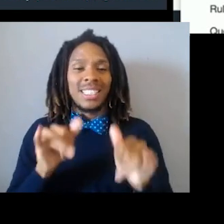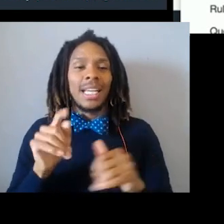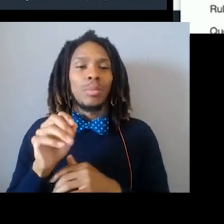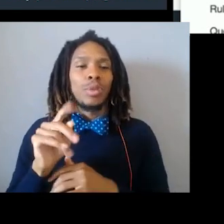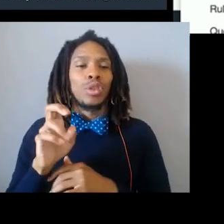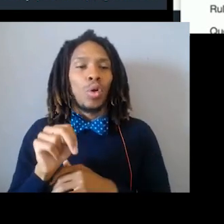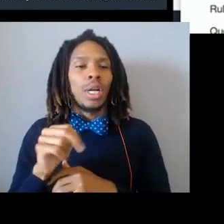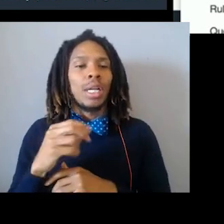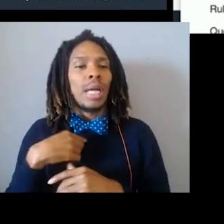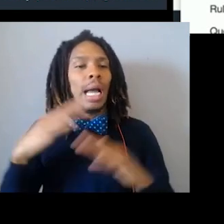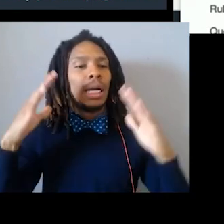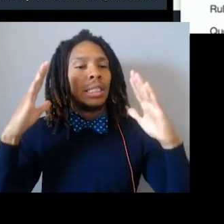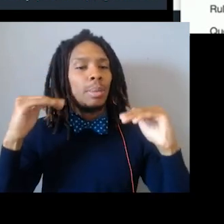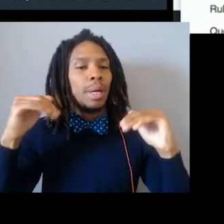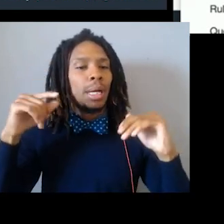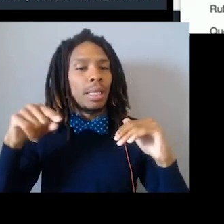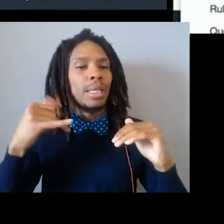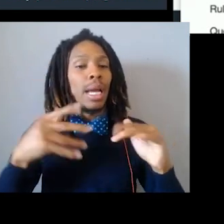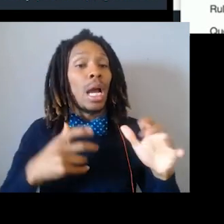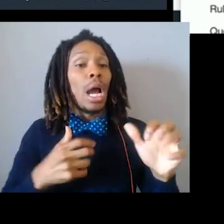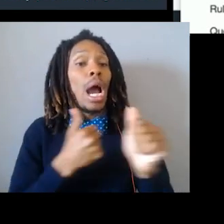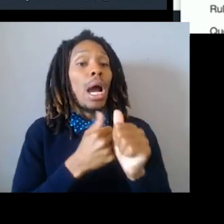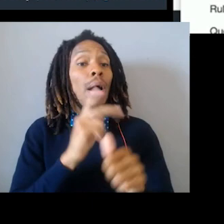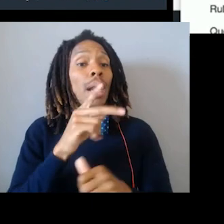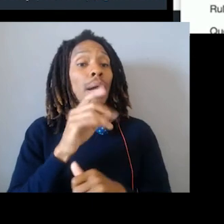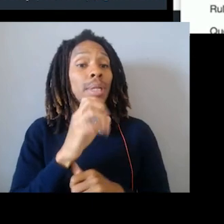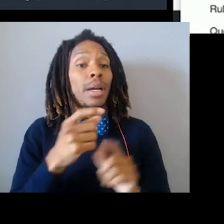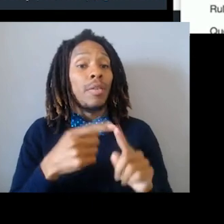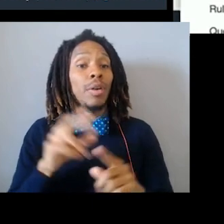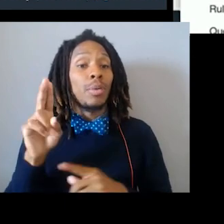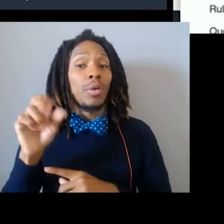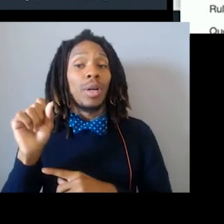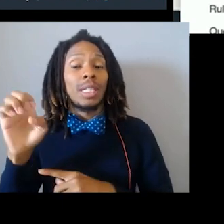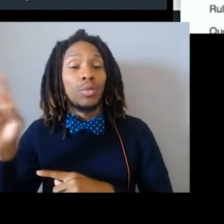this one to now update from US-East-1 to US-West-2, right.